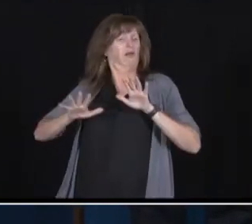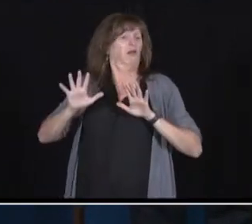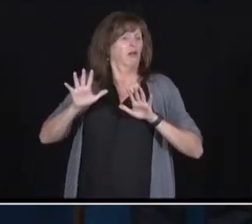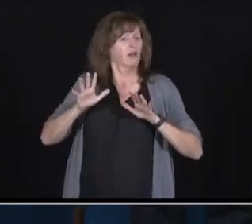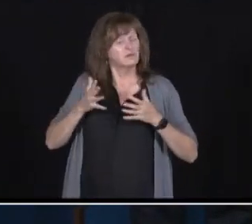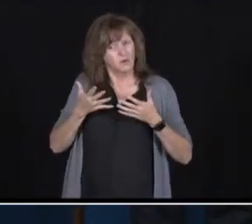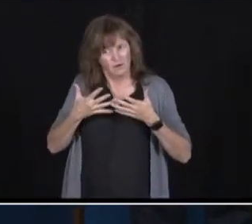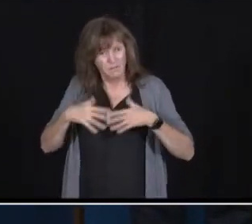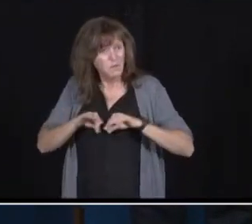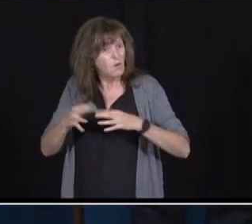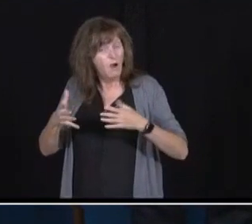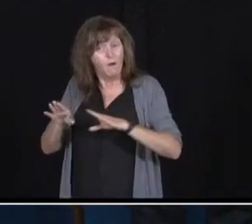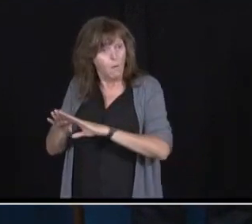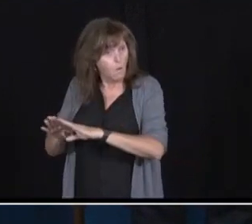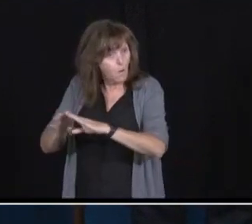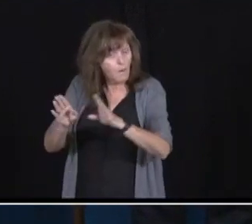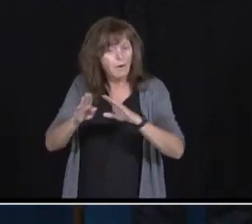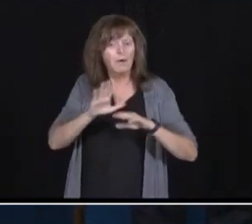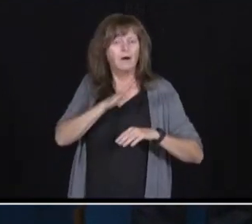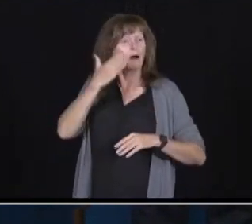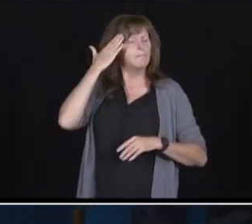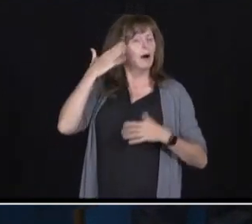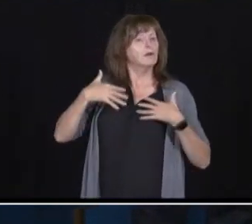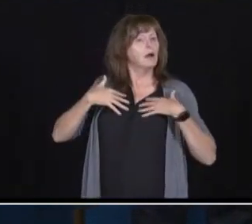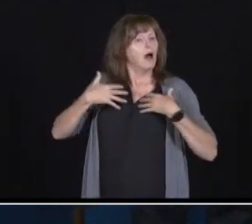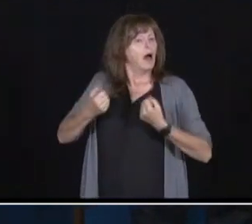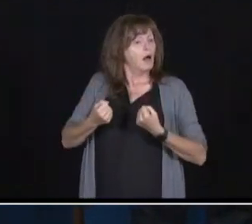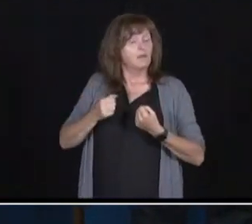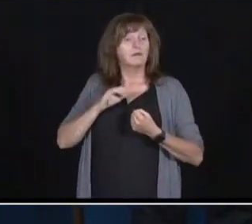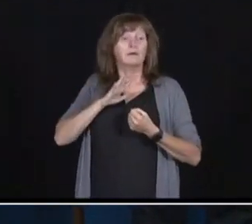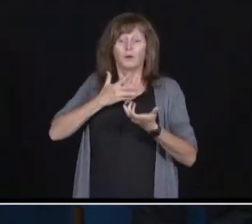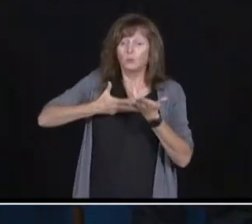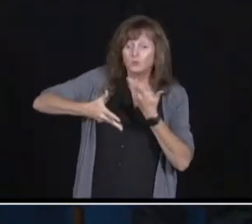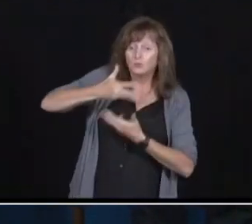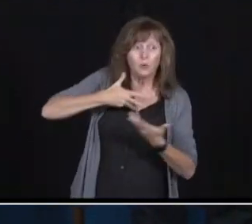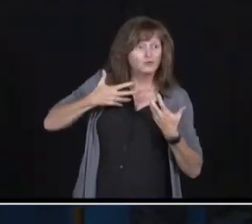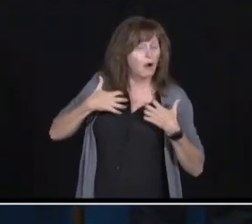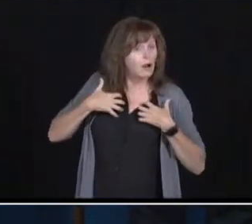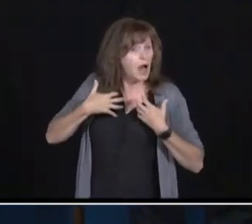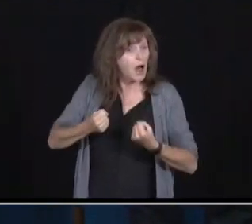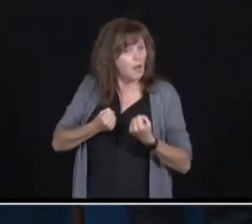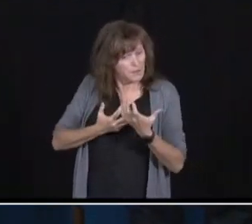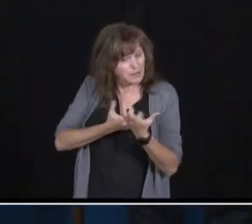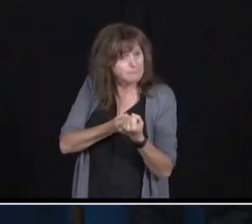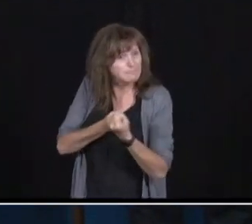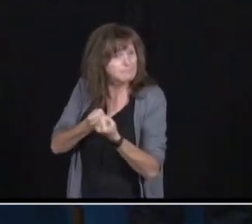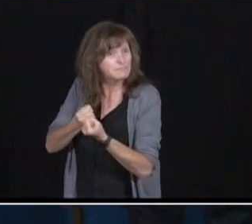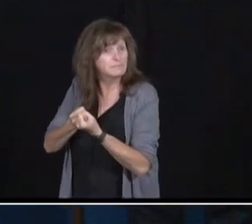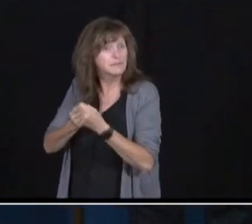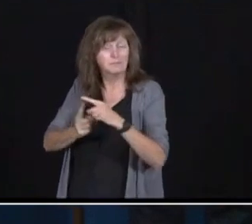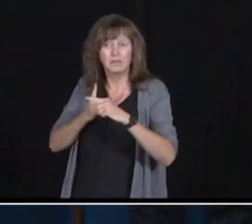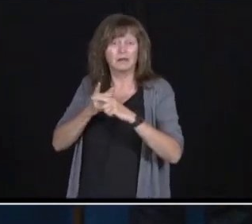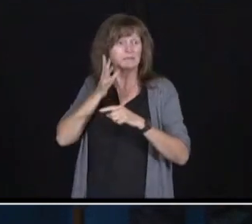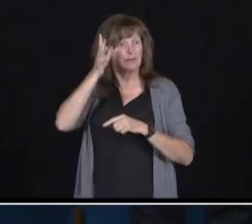impacts of many of Ontario's children. Now more than ever, reopening schools is crucial to the social and emotional develop of Ontario students.